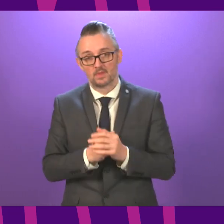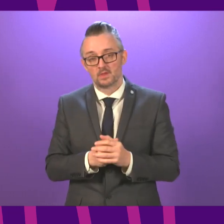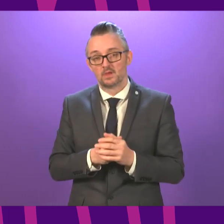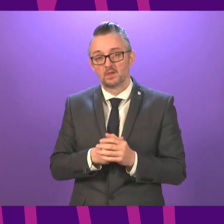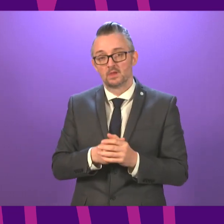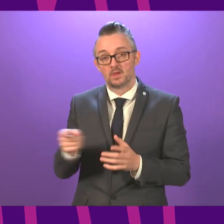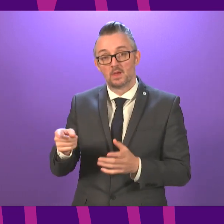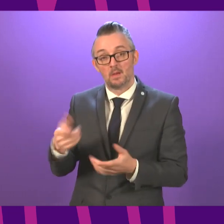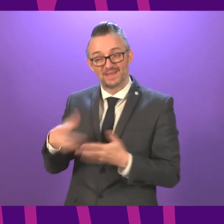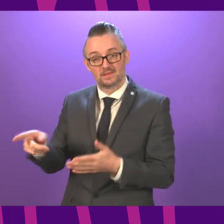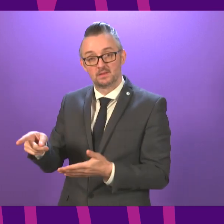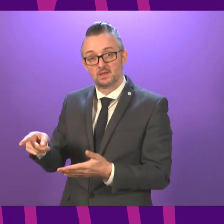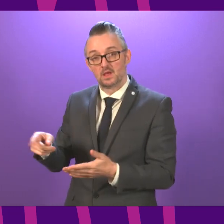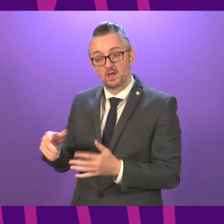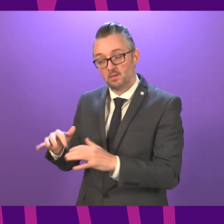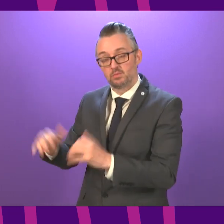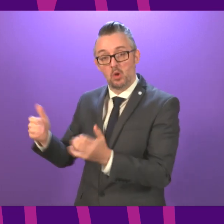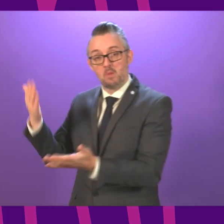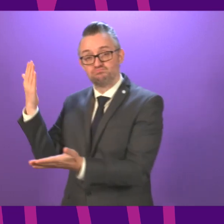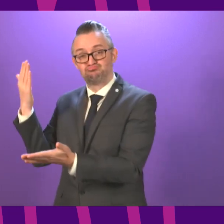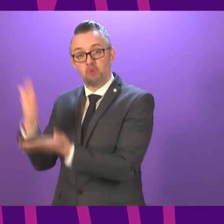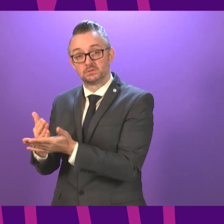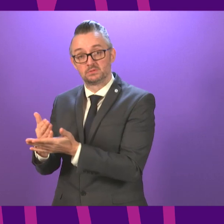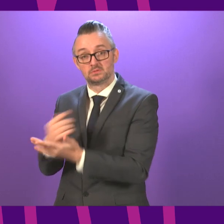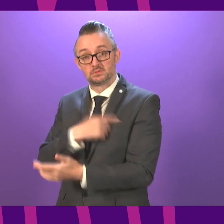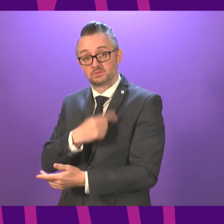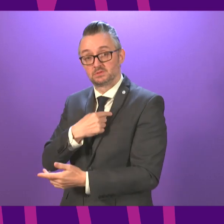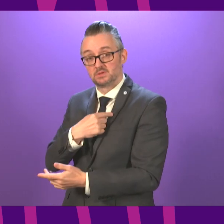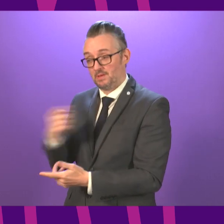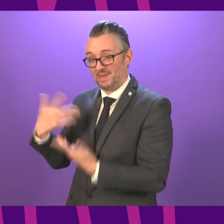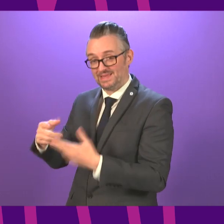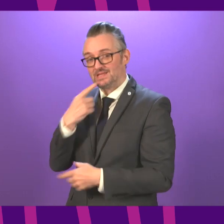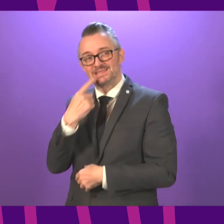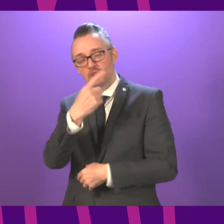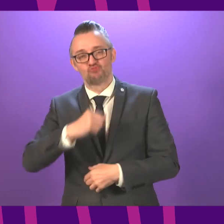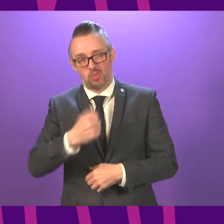Government and the Scottish people about there being no detriment have been utterly false.